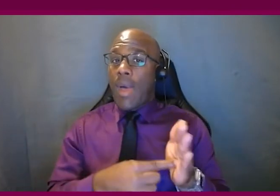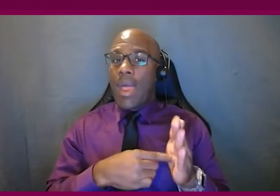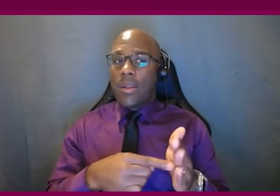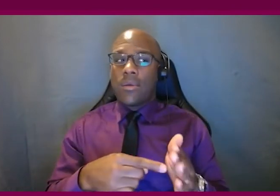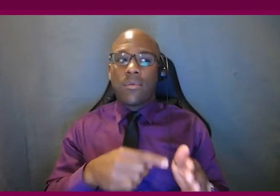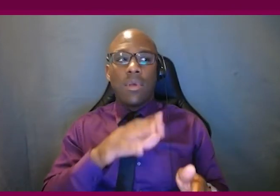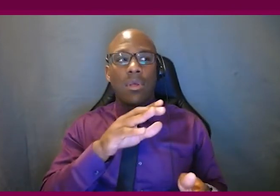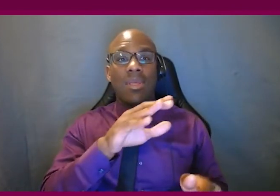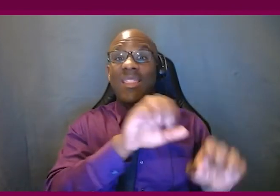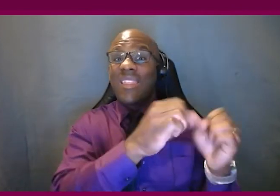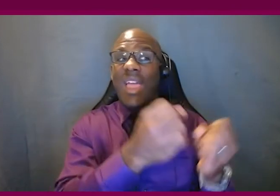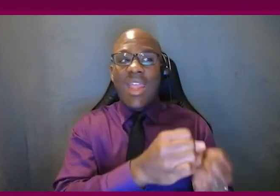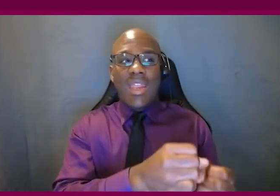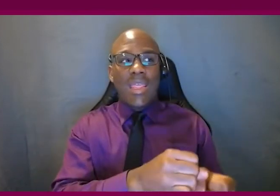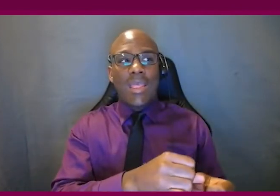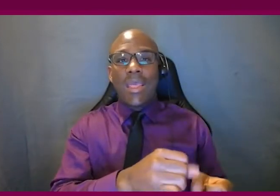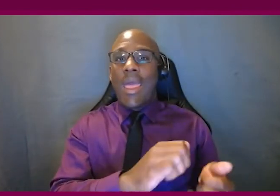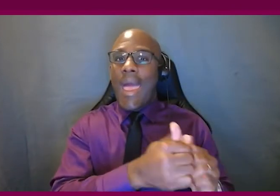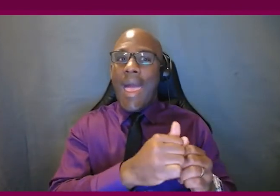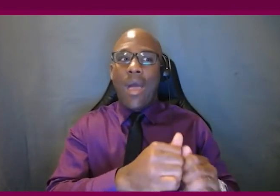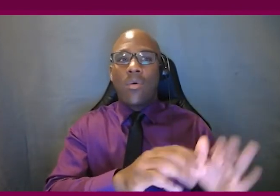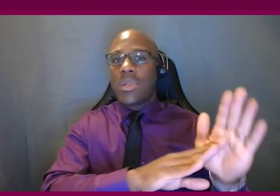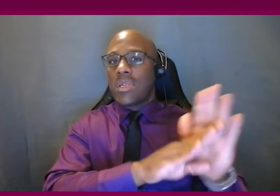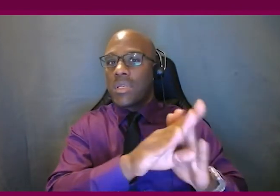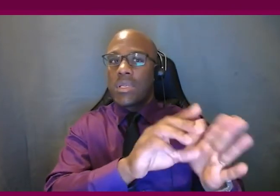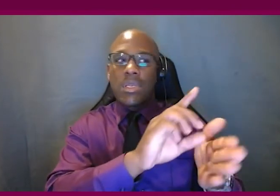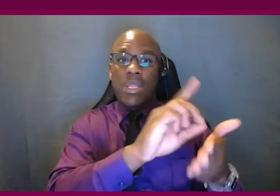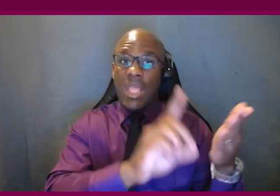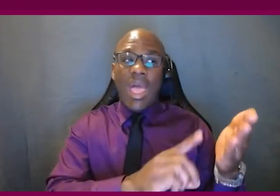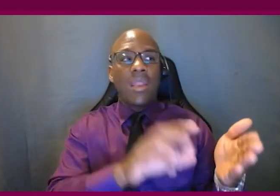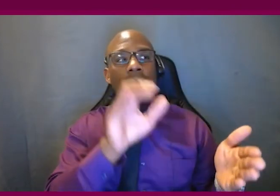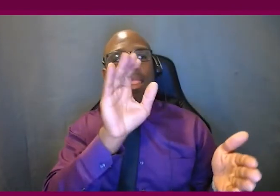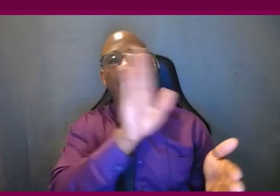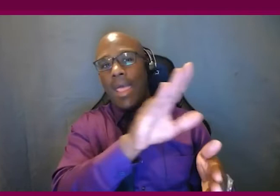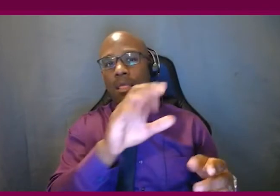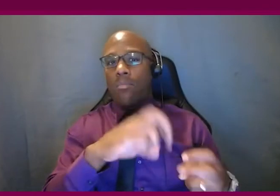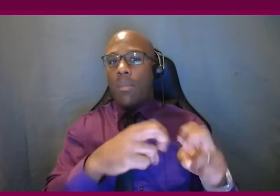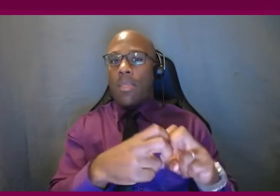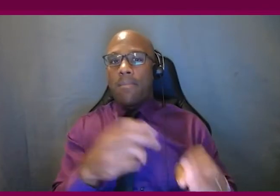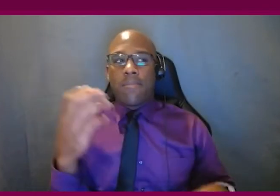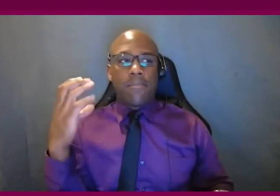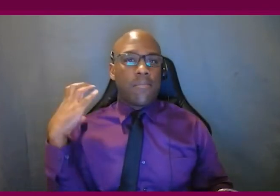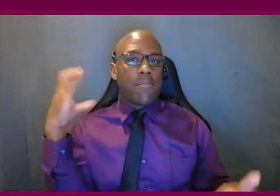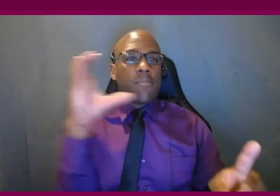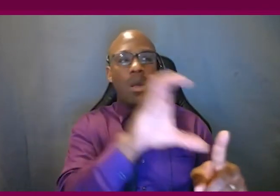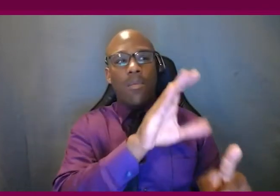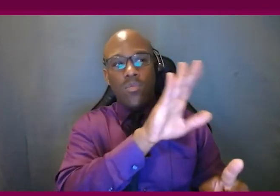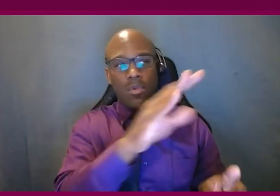we expect people to behave because it's not just about physical access, it's about educational